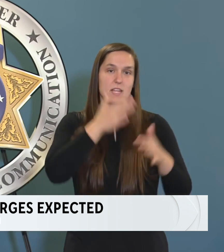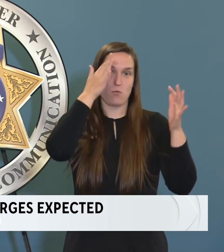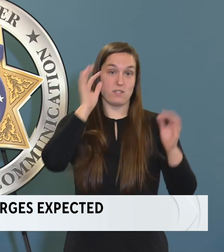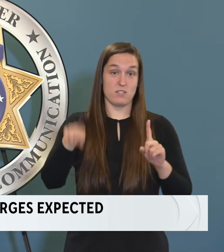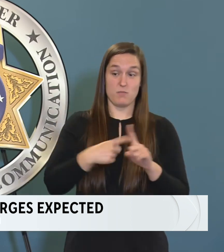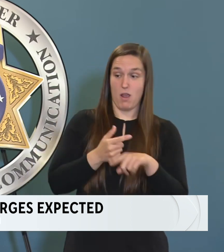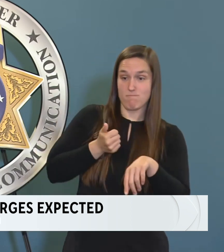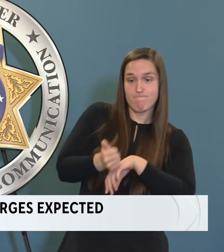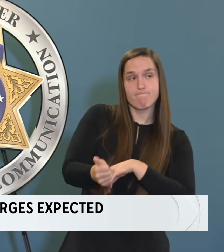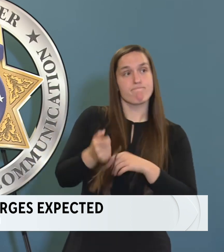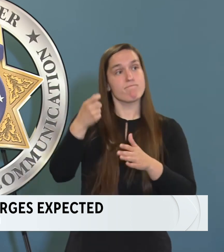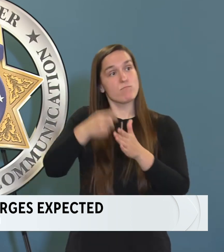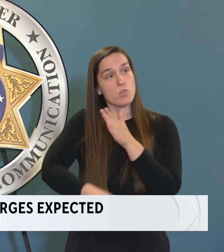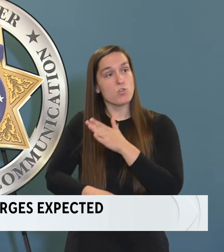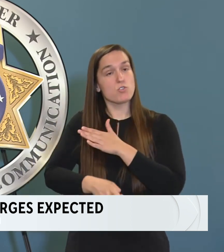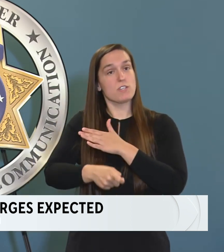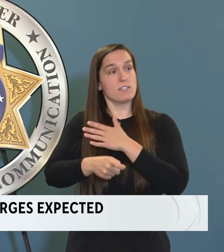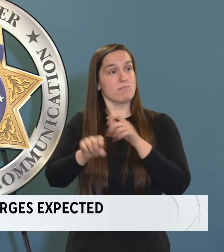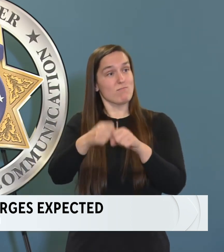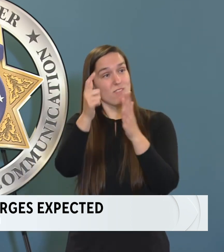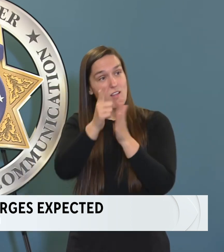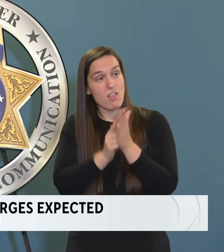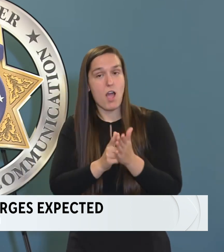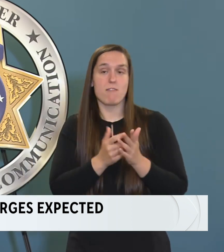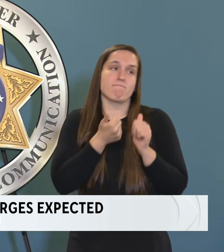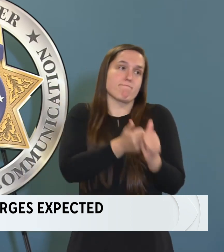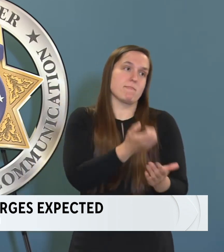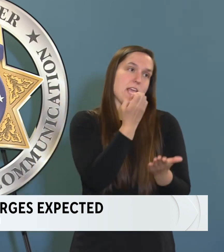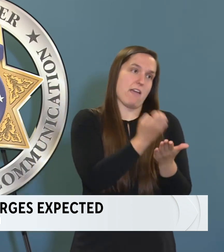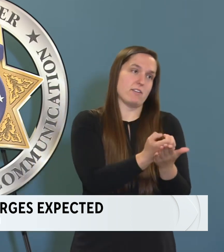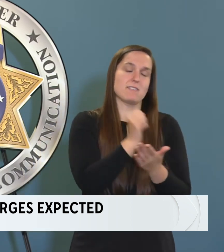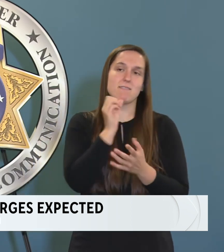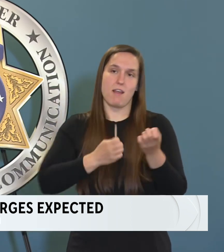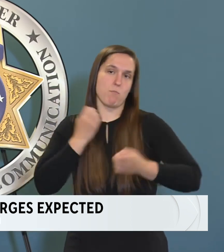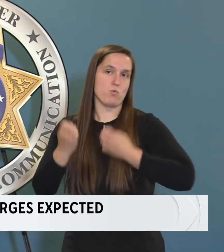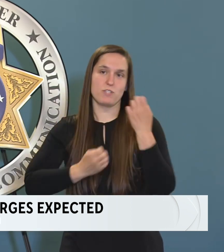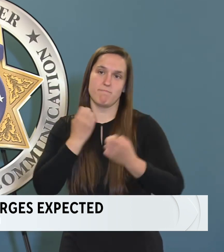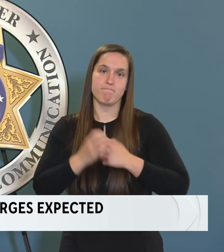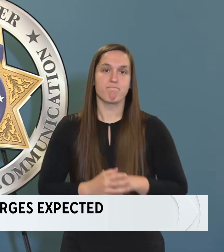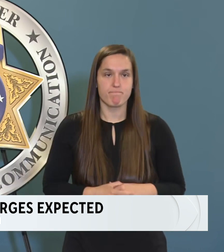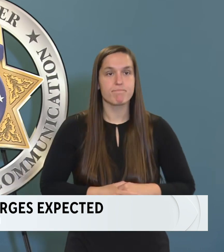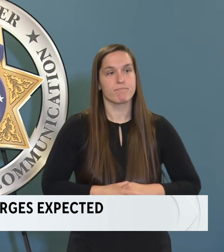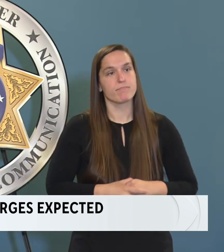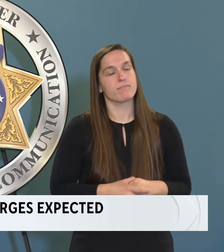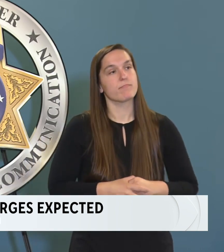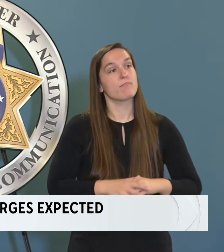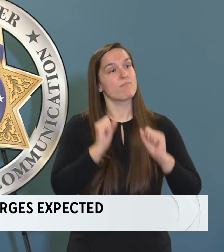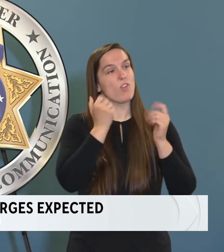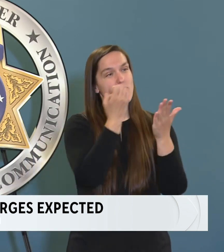WAS TERRIBLY DESTRUCTIVE AND DRAMATIC FOR SO MANY PEOPLE. WE MAKE OUR DECISIONS ABOUT